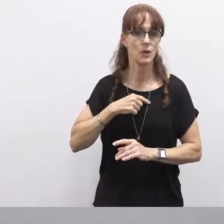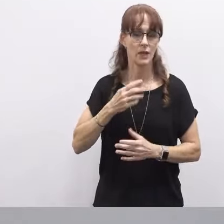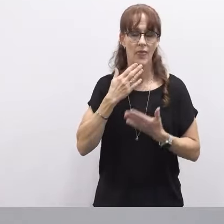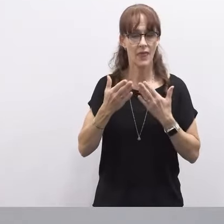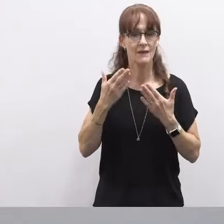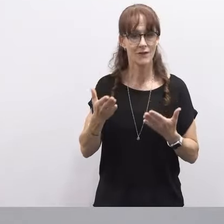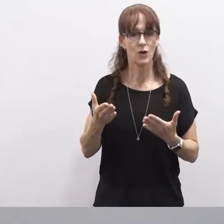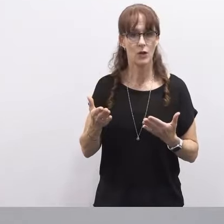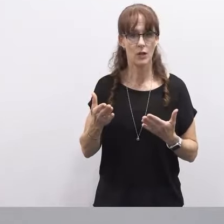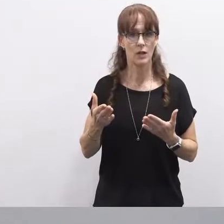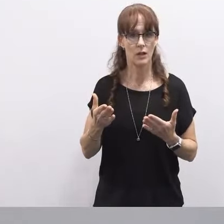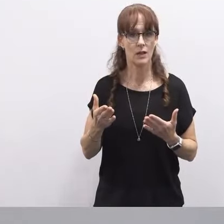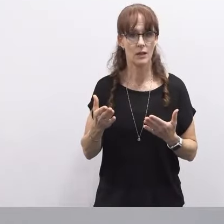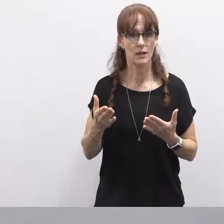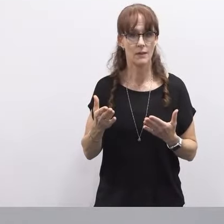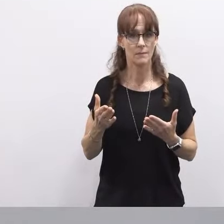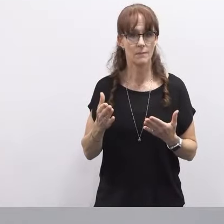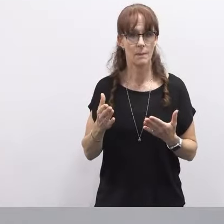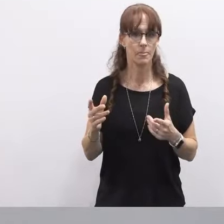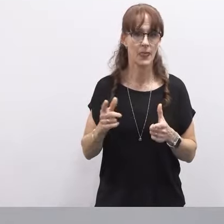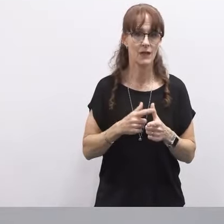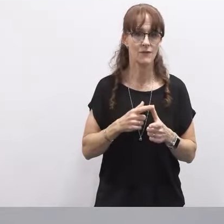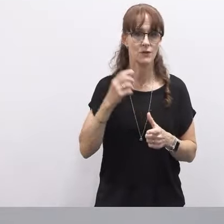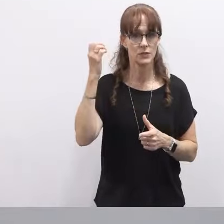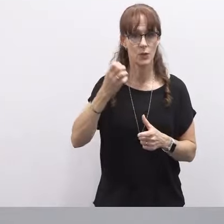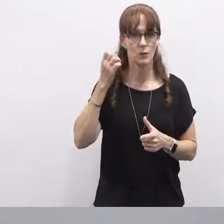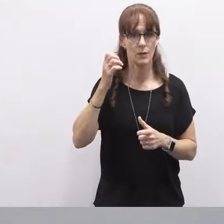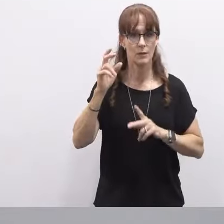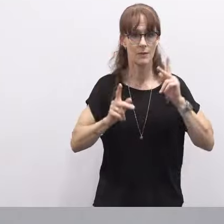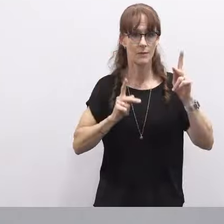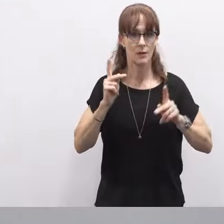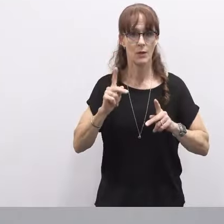that our first European settlers here only survived